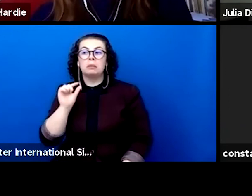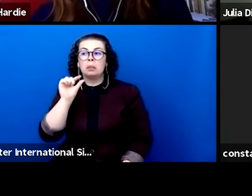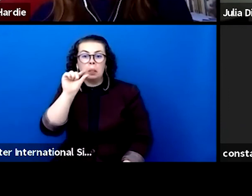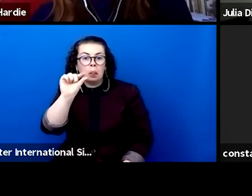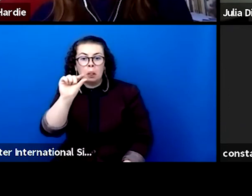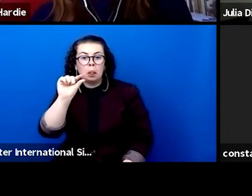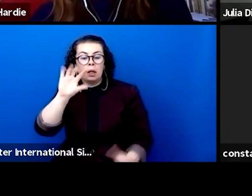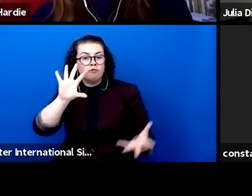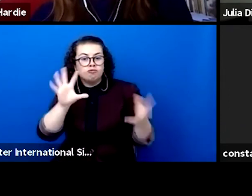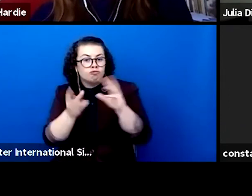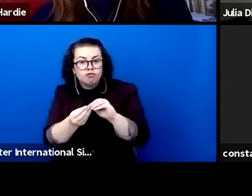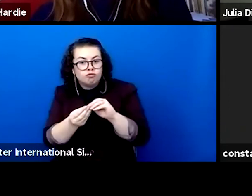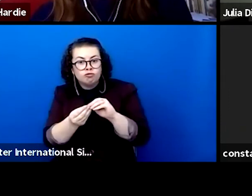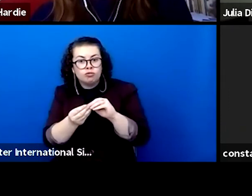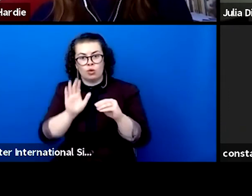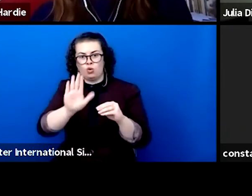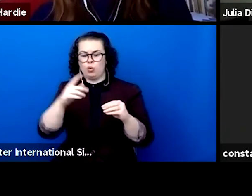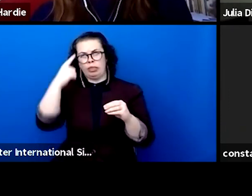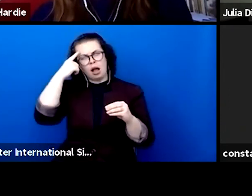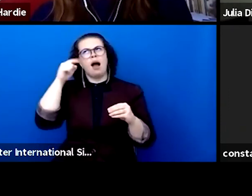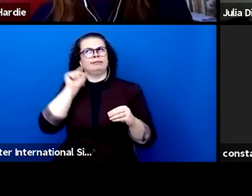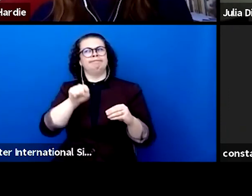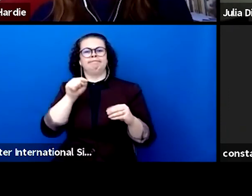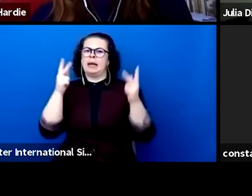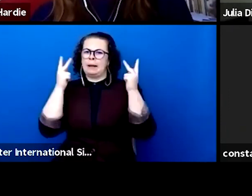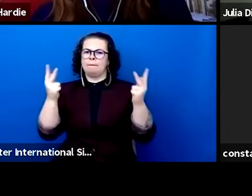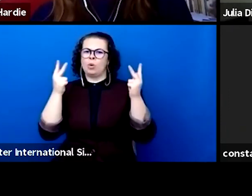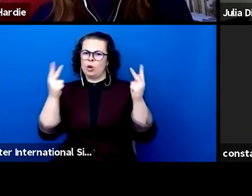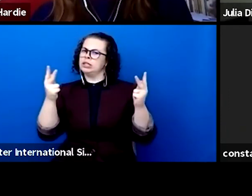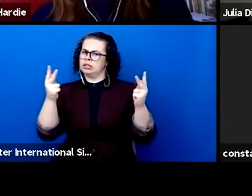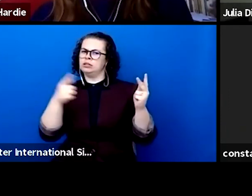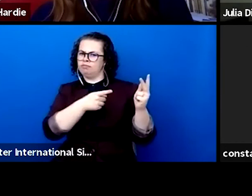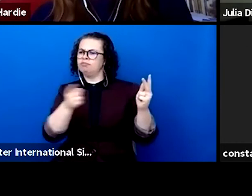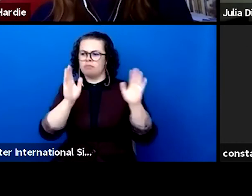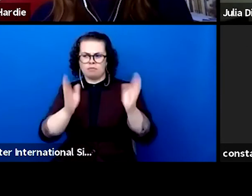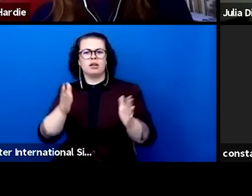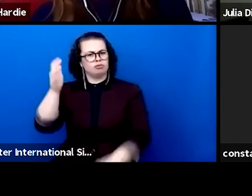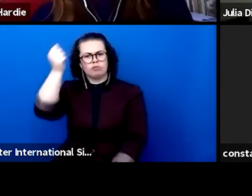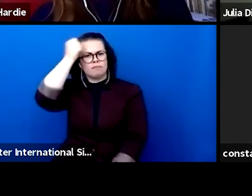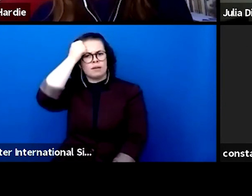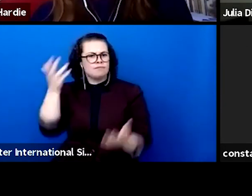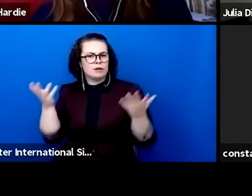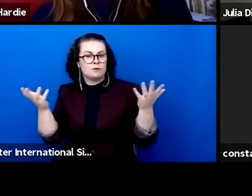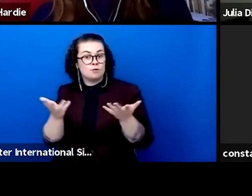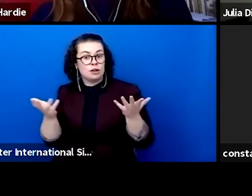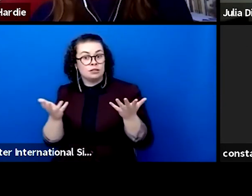for you what was for you the most important point you would like to talk about in the breakout room.